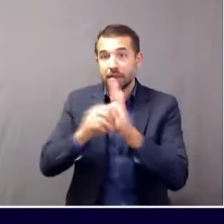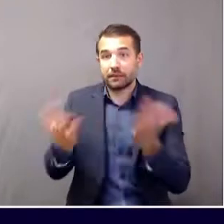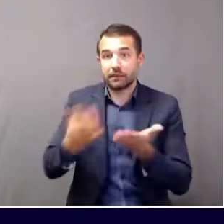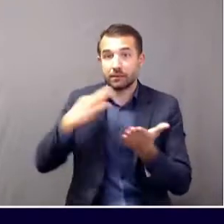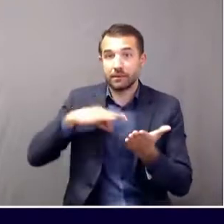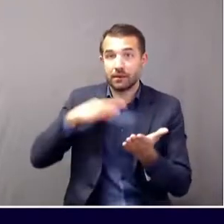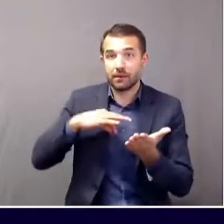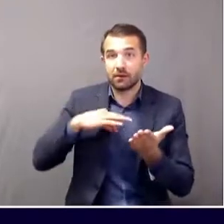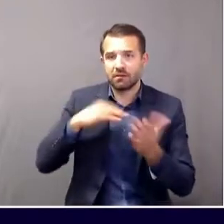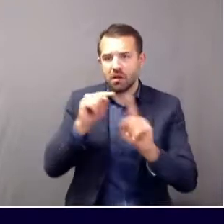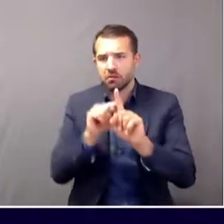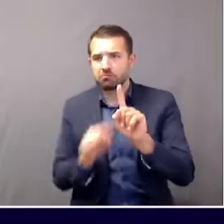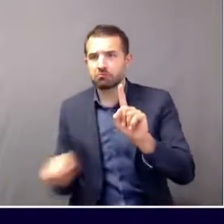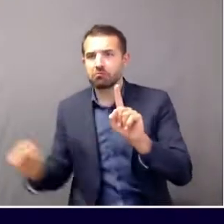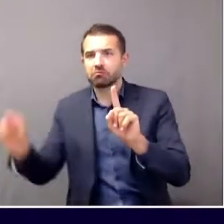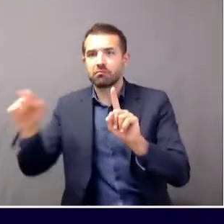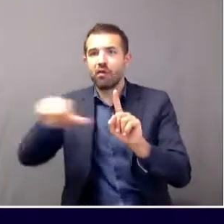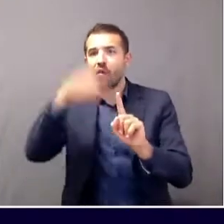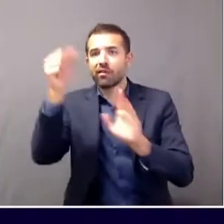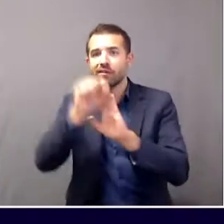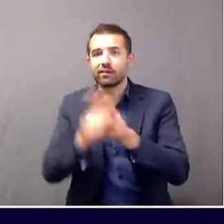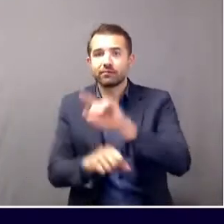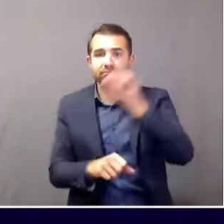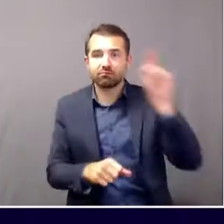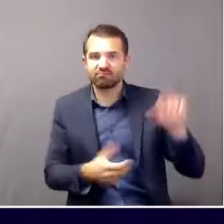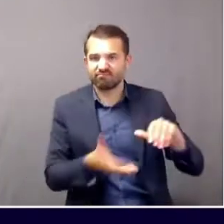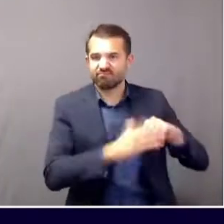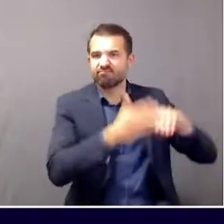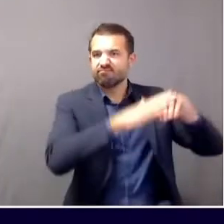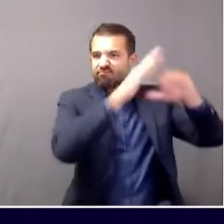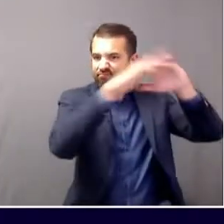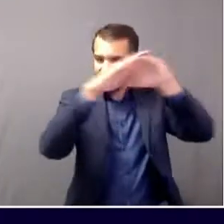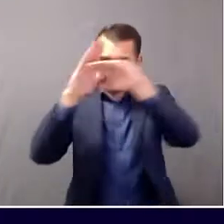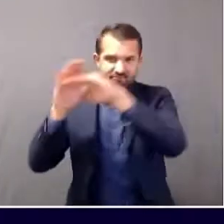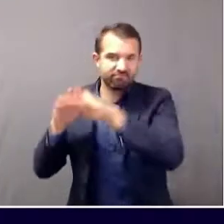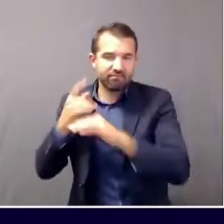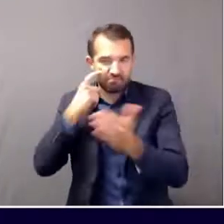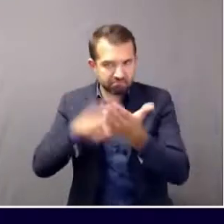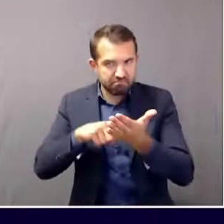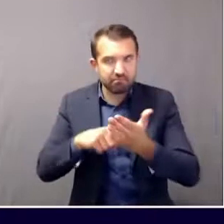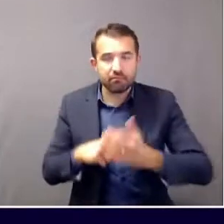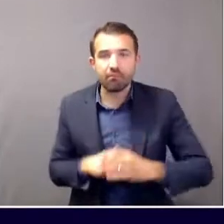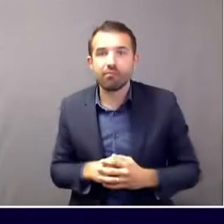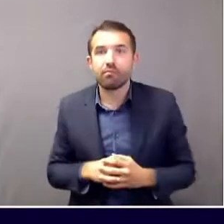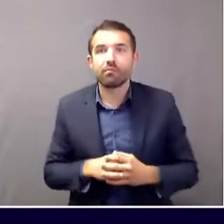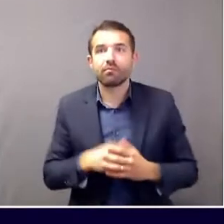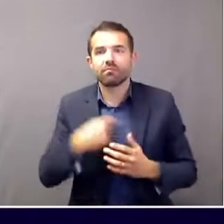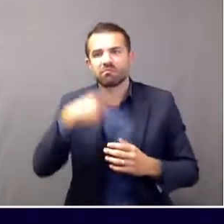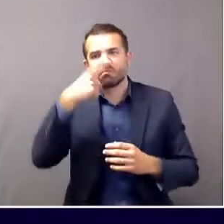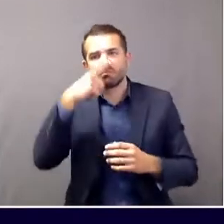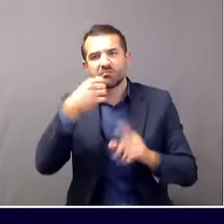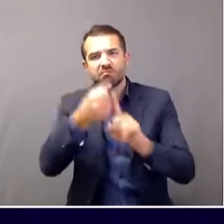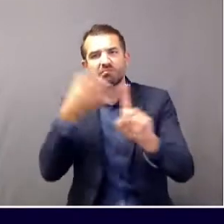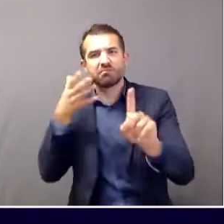and so can you kind of explain a